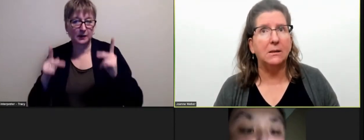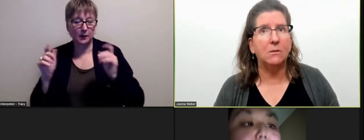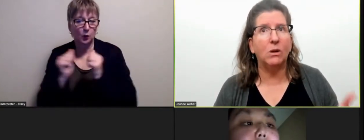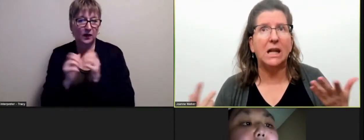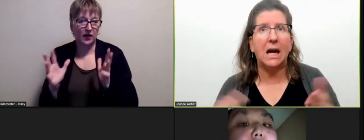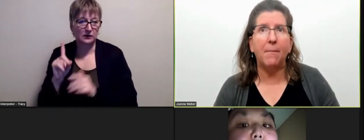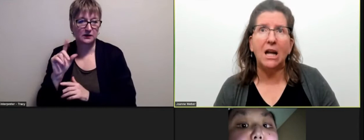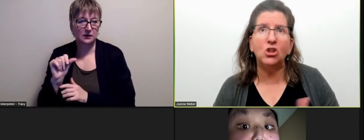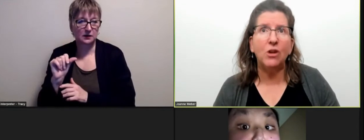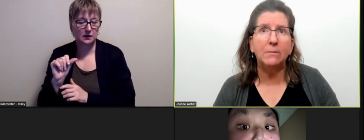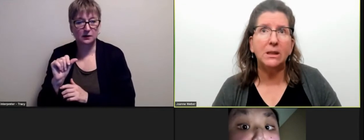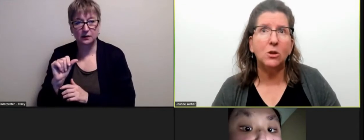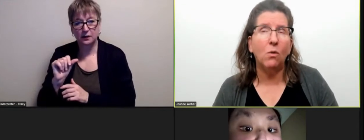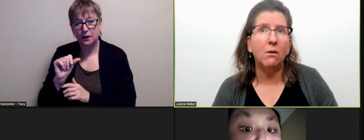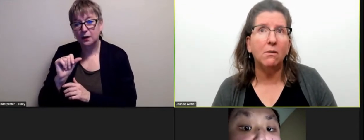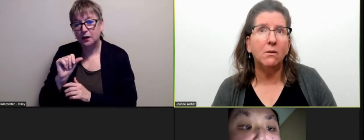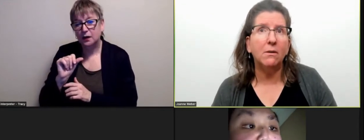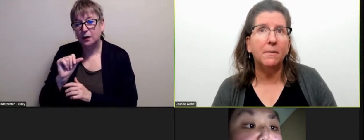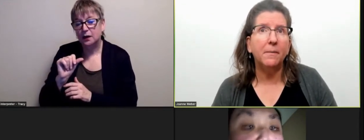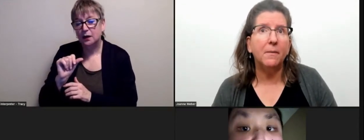Was it like a mainstreamed school?